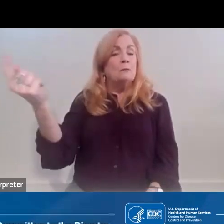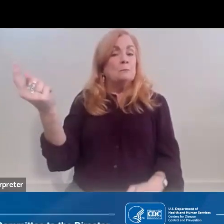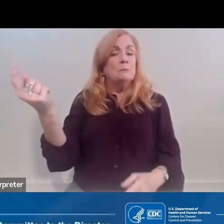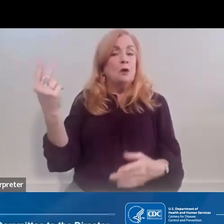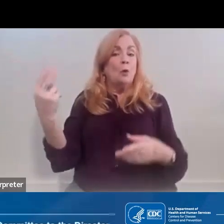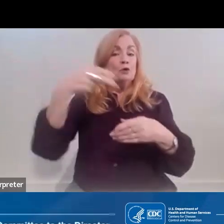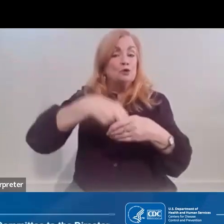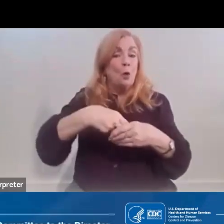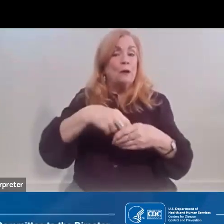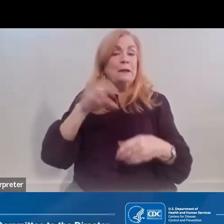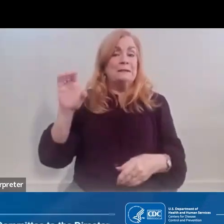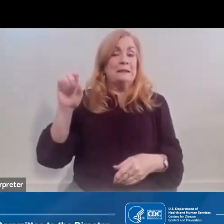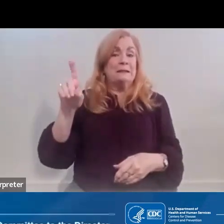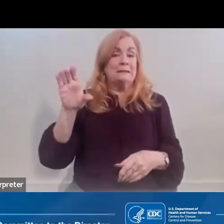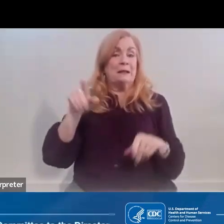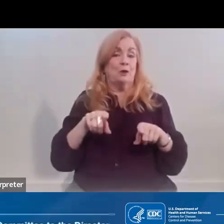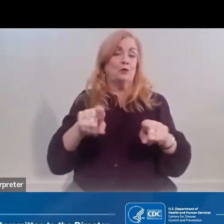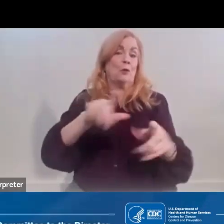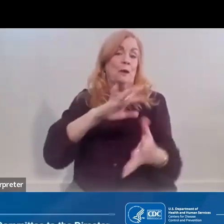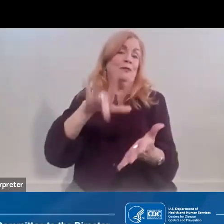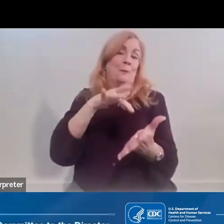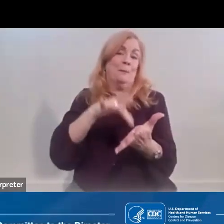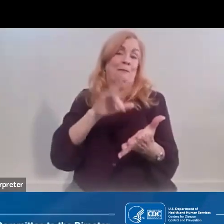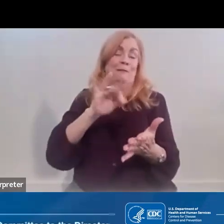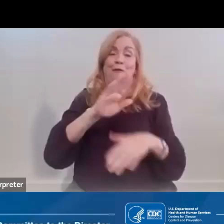and know really picking up the ball and running with it.